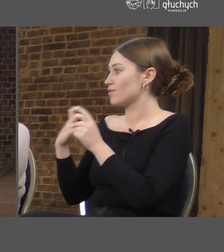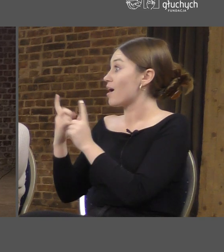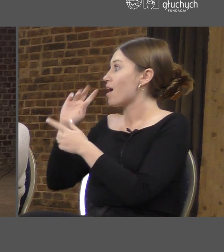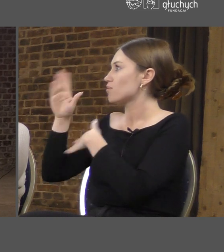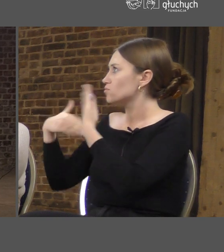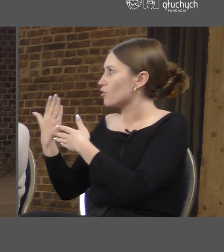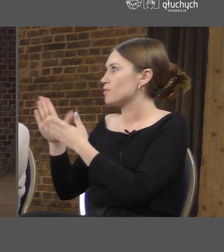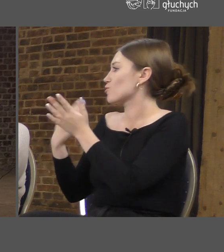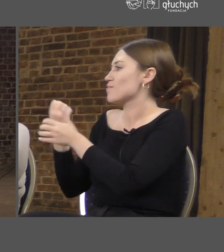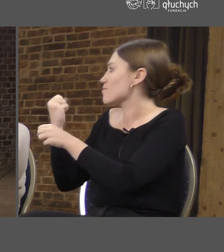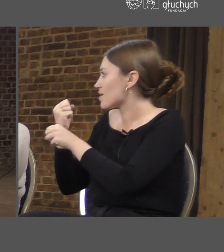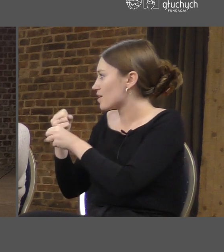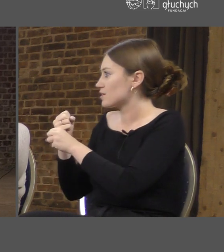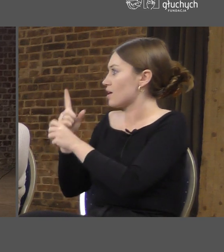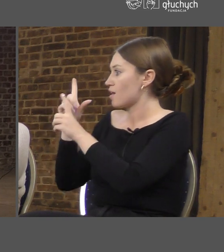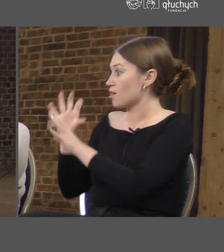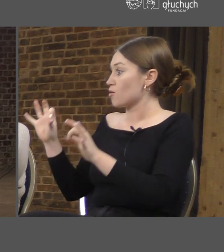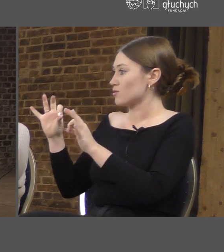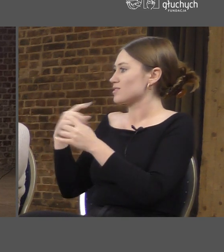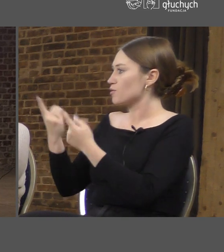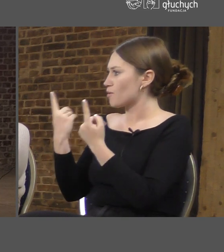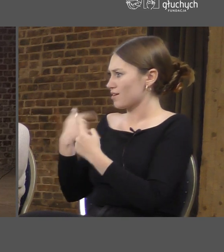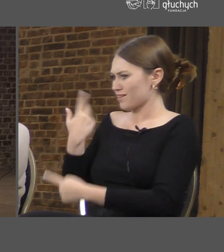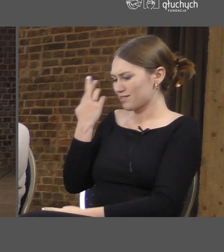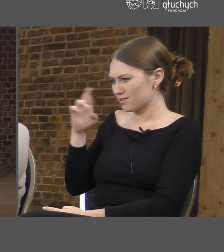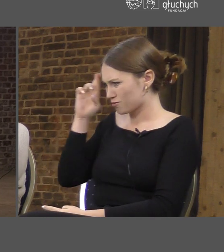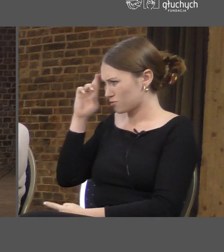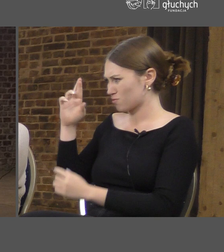when they had a clash with reality, that they didn't understand the messages,